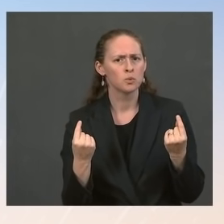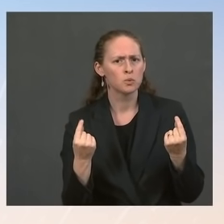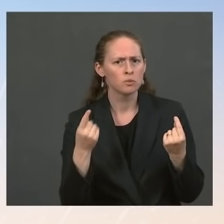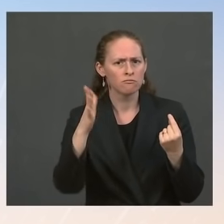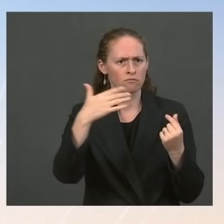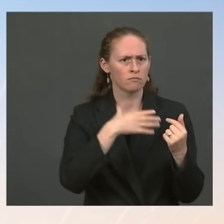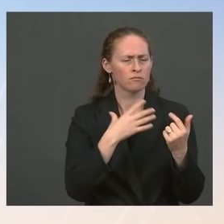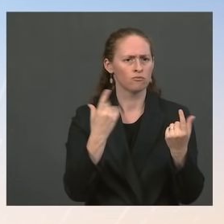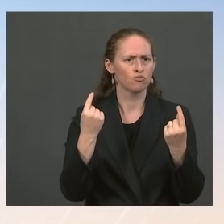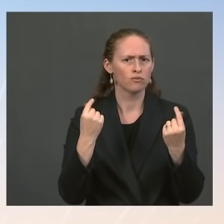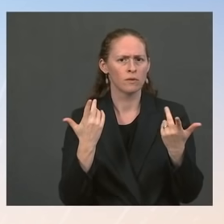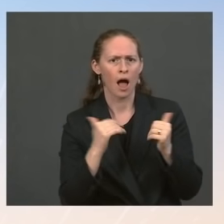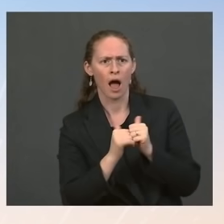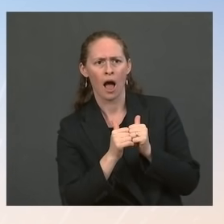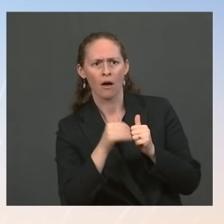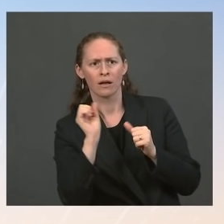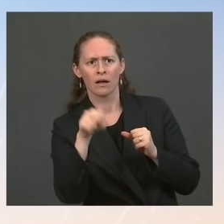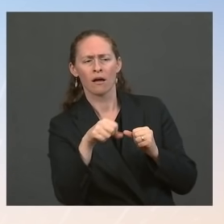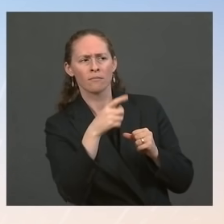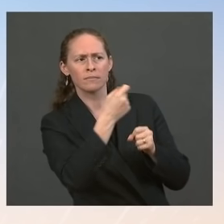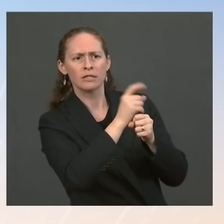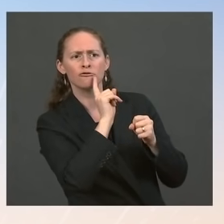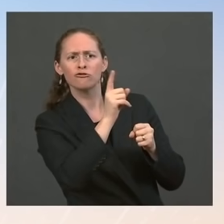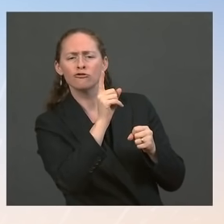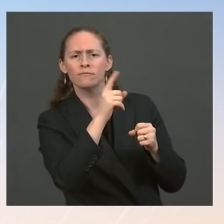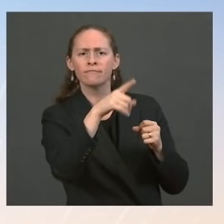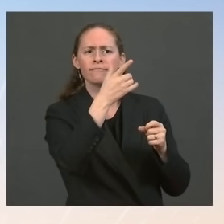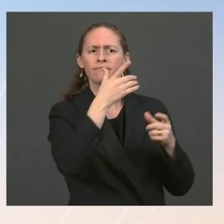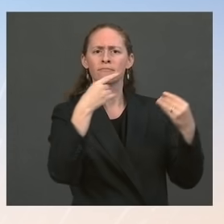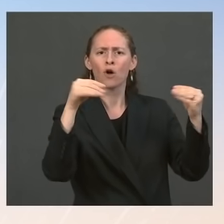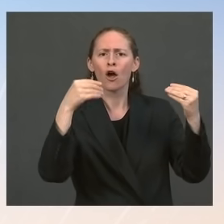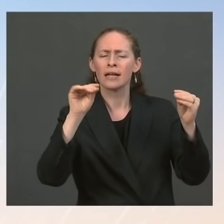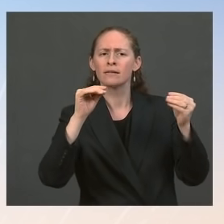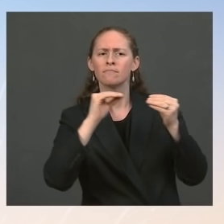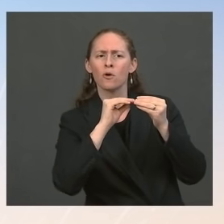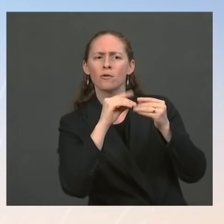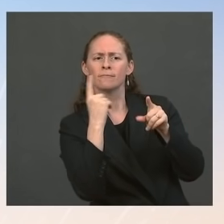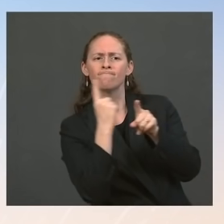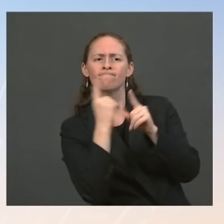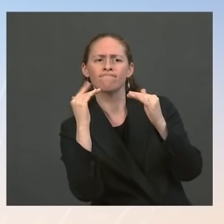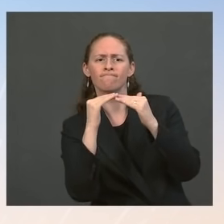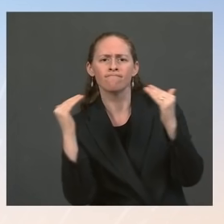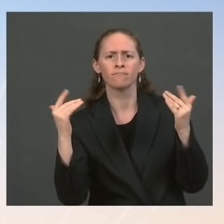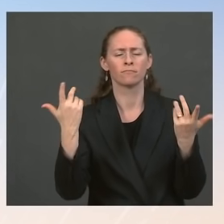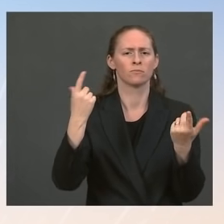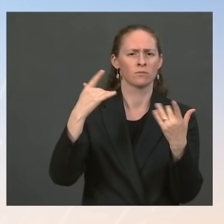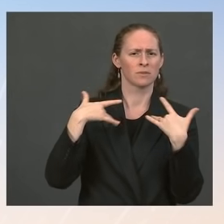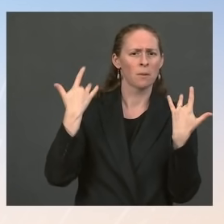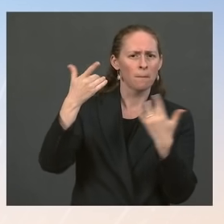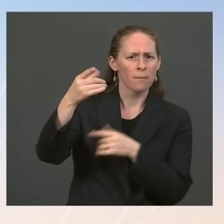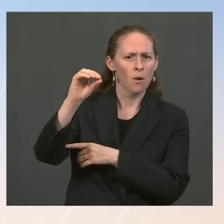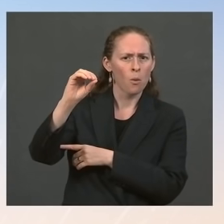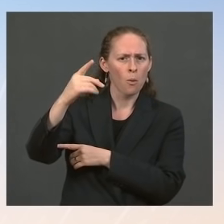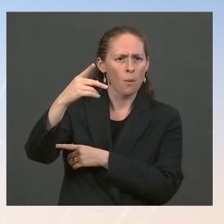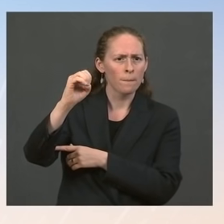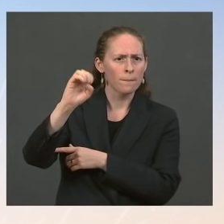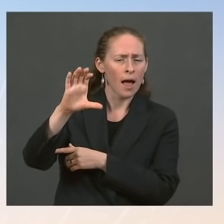Are you -- are there any conversations that you are having with OPEC or you're planning to have with OPEC that you can tell us a little bit more about?